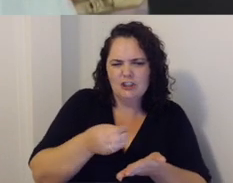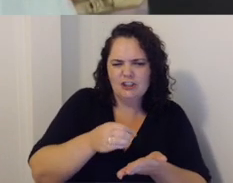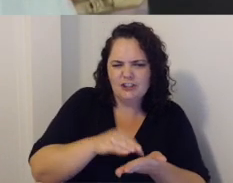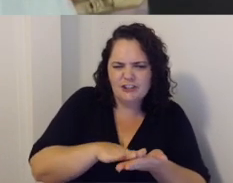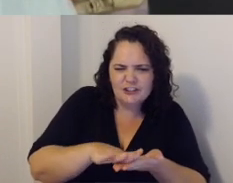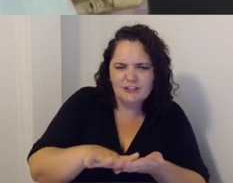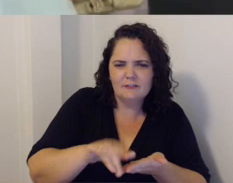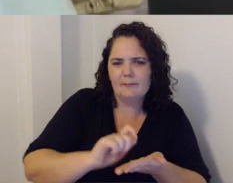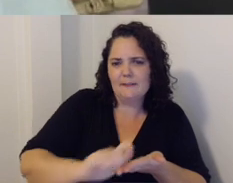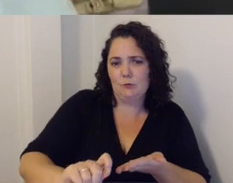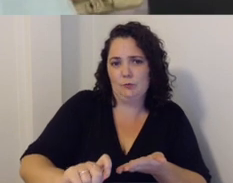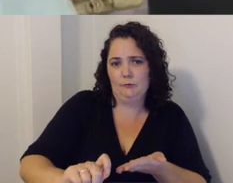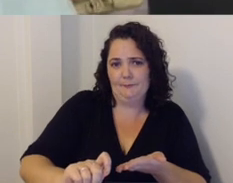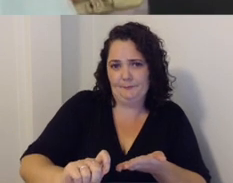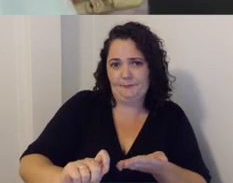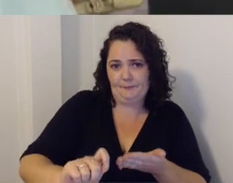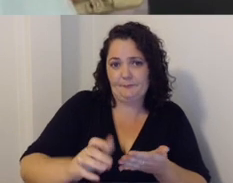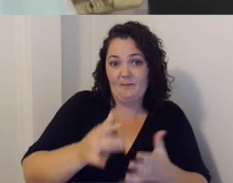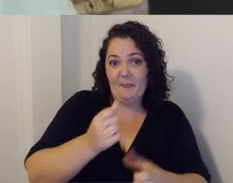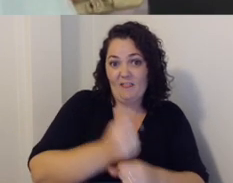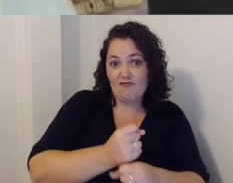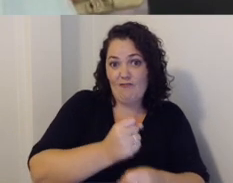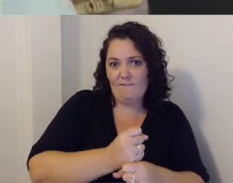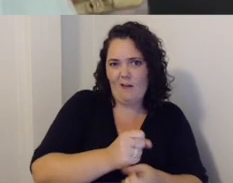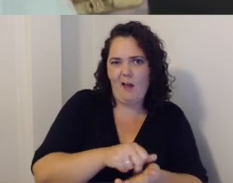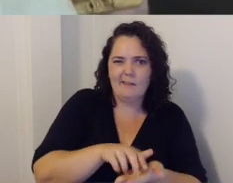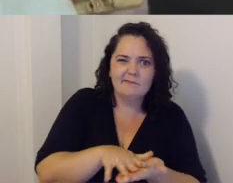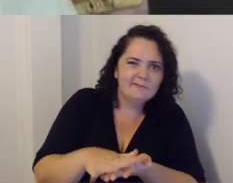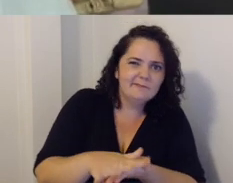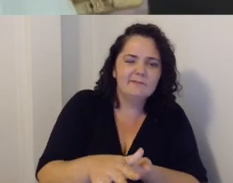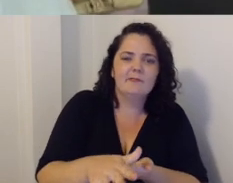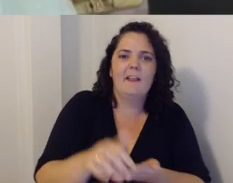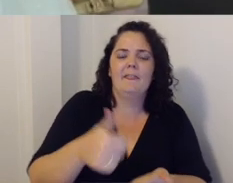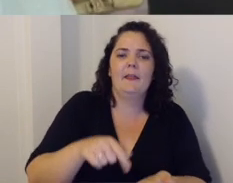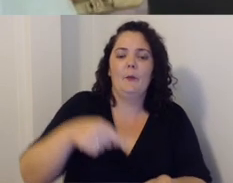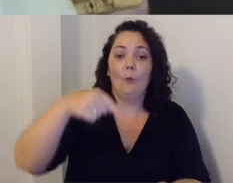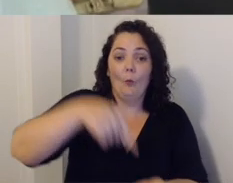on the surface so that you're beginning to push that graphite around in the drawing rather than